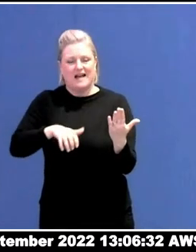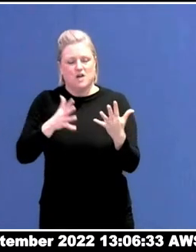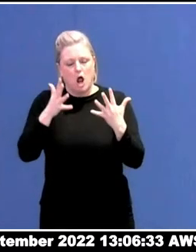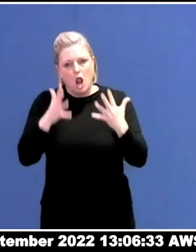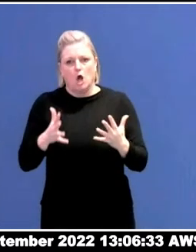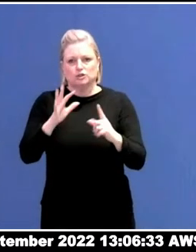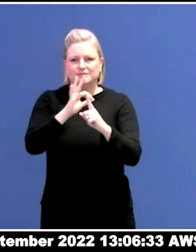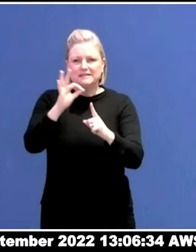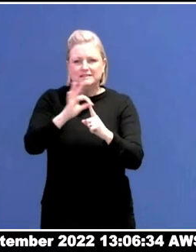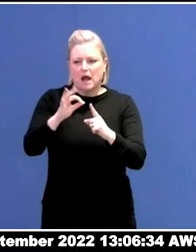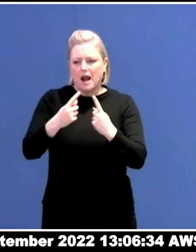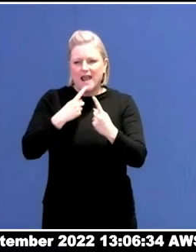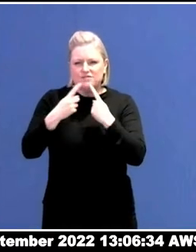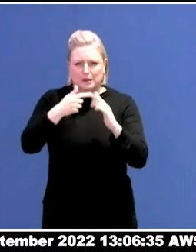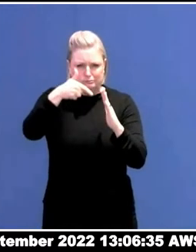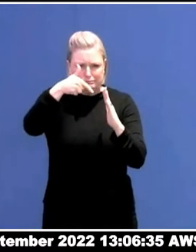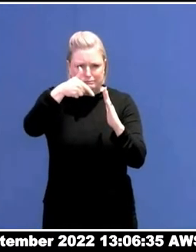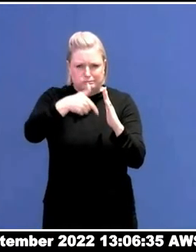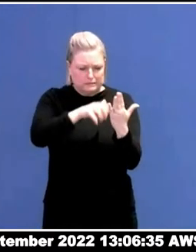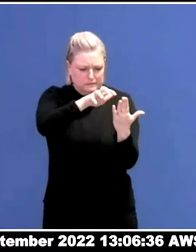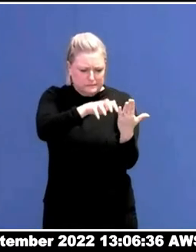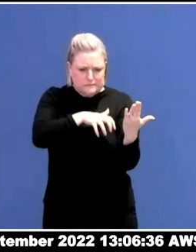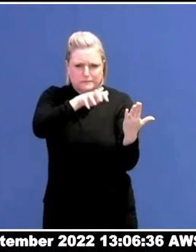studies to illustrate various points, which I commend to each of you, Commissioners.